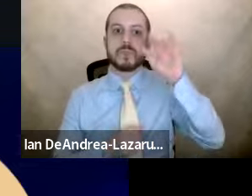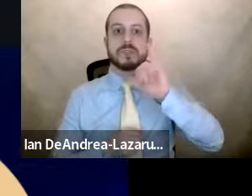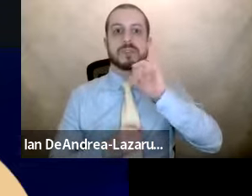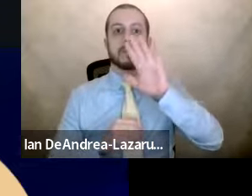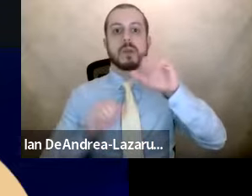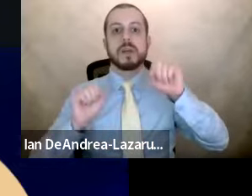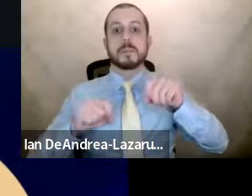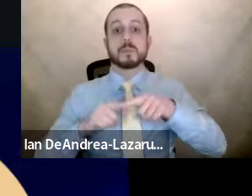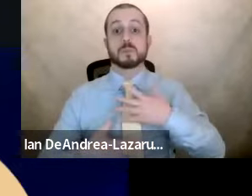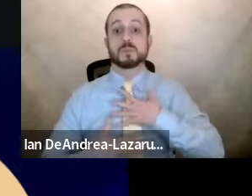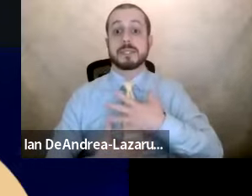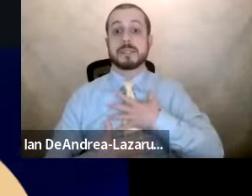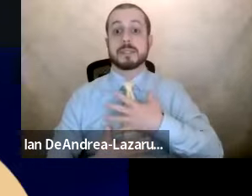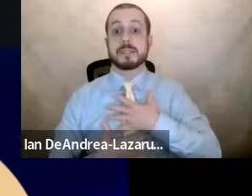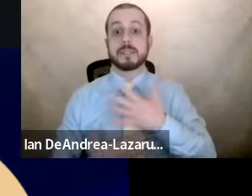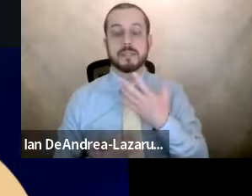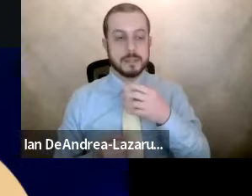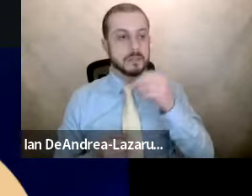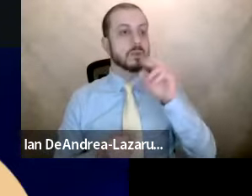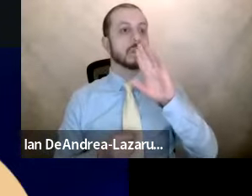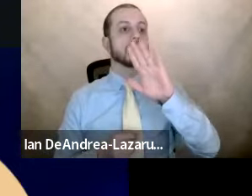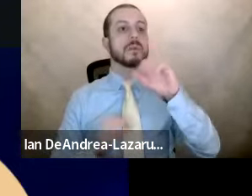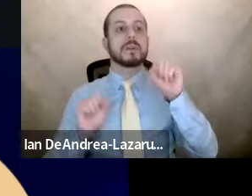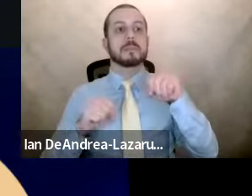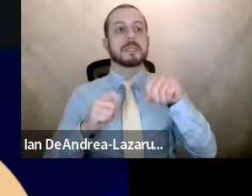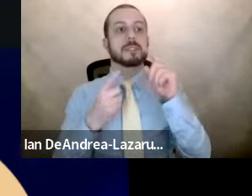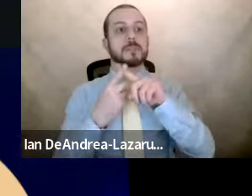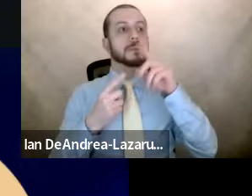So, strokes can cause brain damage. They can cause disability or death. Some folks can even recover fully, depending on how long it's been since your brain has had the oxygen that it's recently lost.